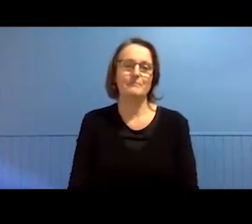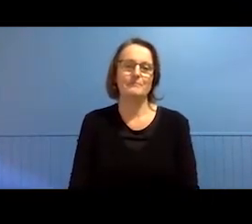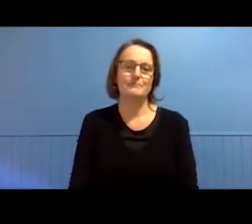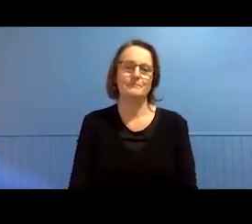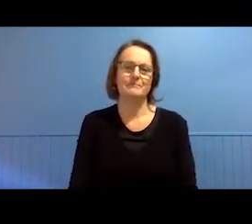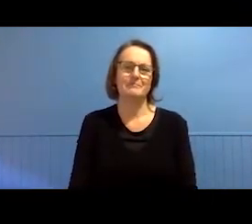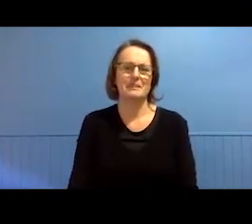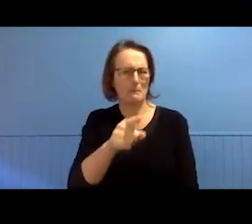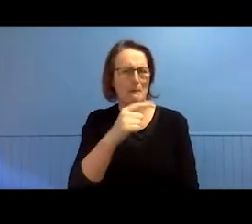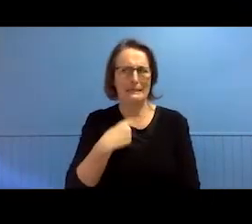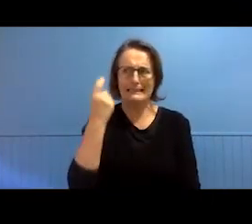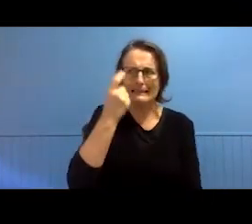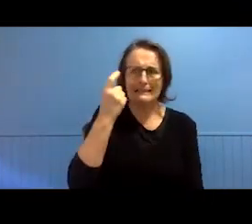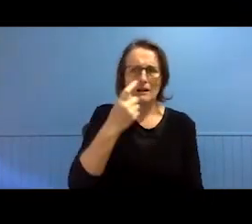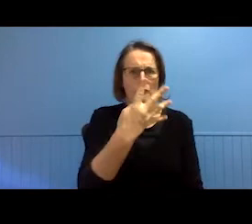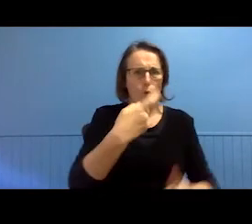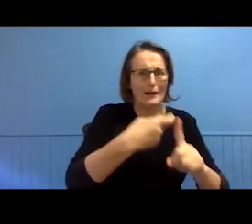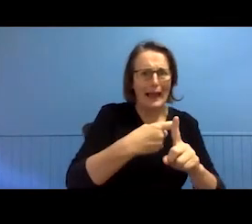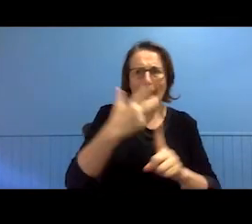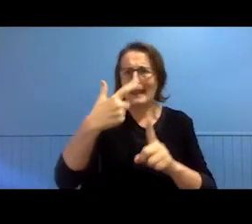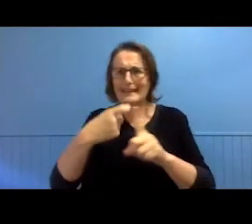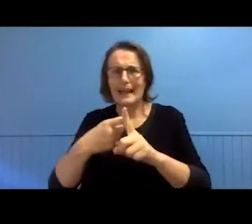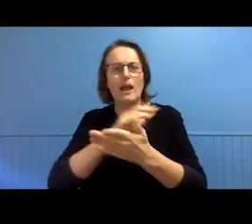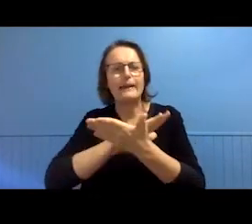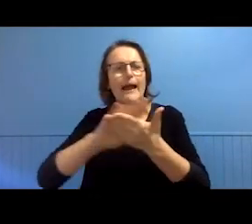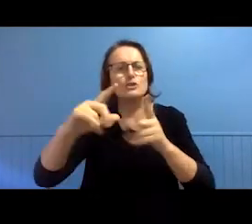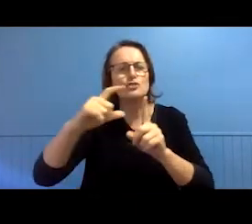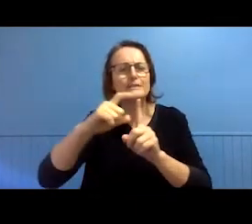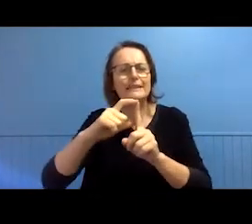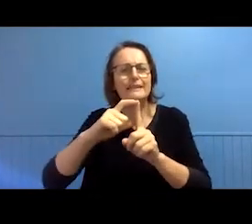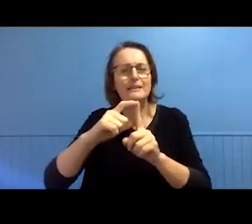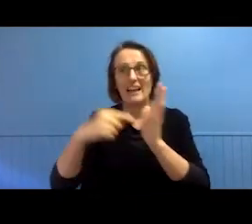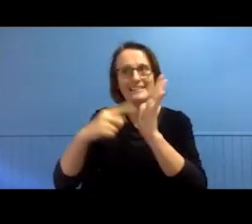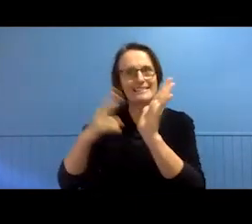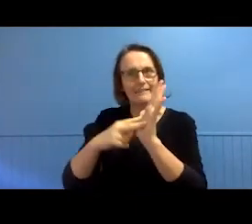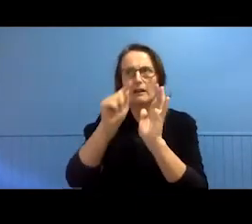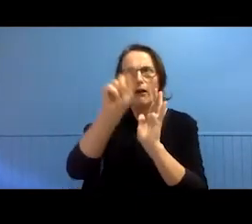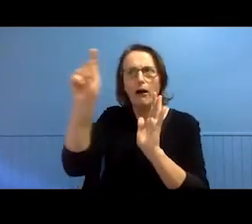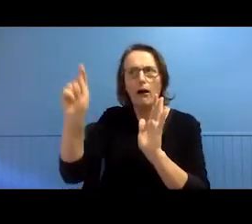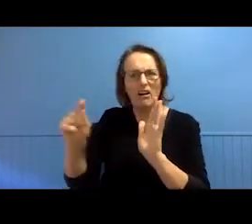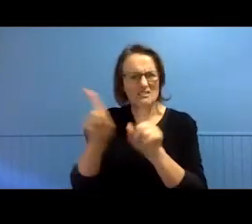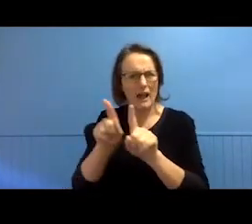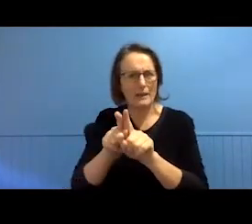8K and all these really high resolution stuff that kind of all the TVs are coming out with at the moment? The really interesting thing